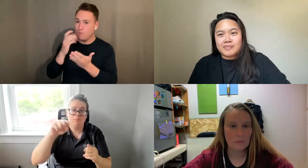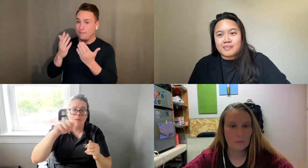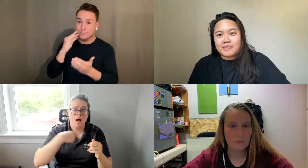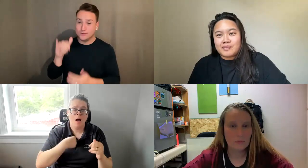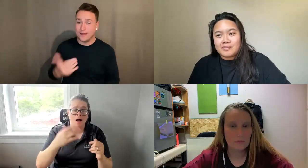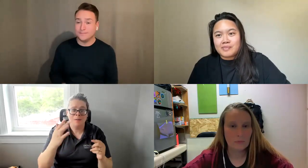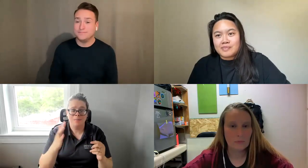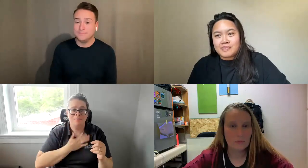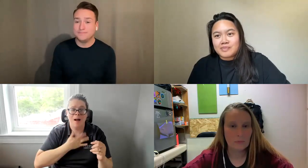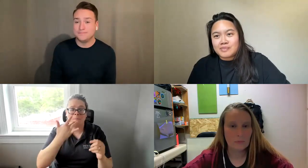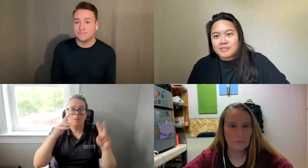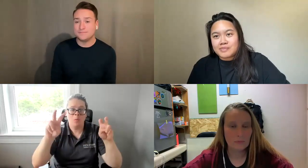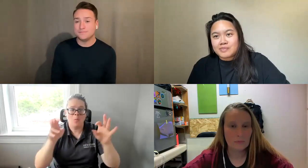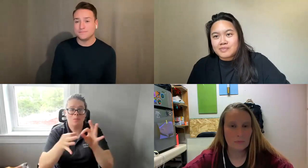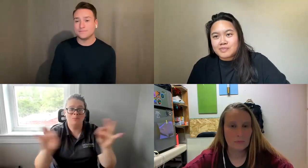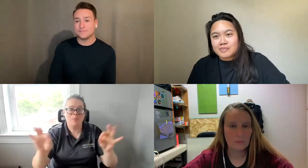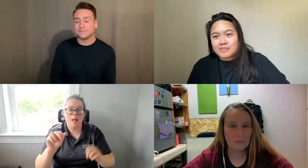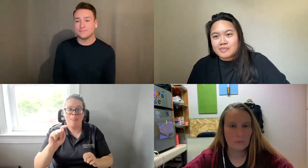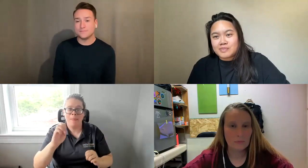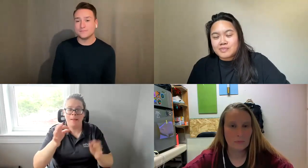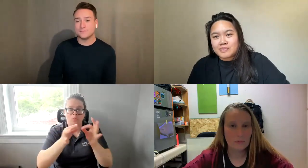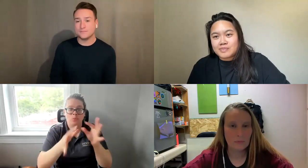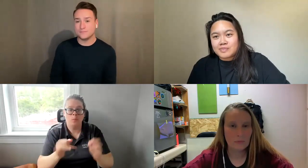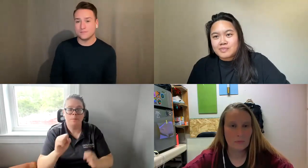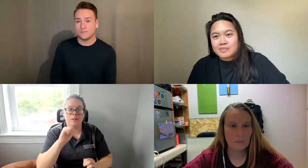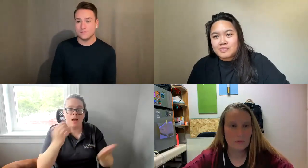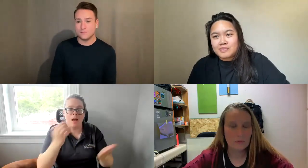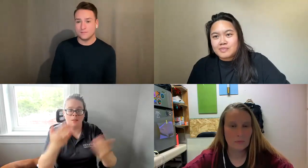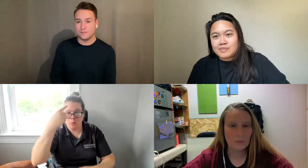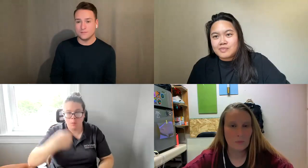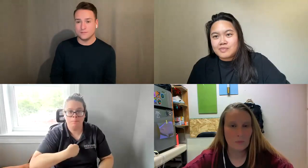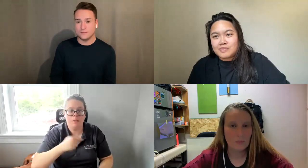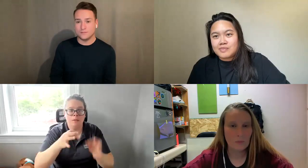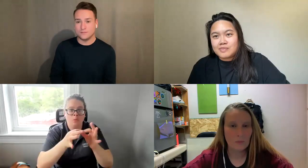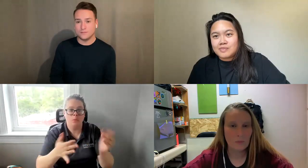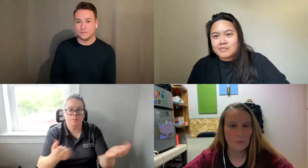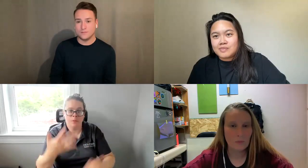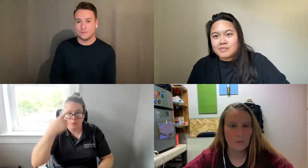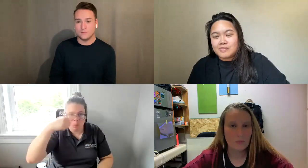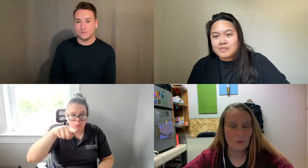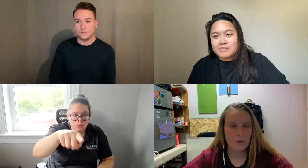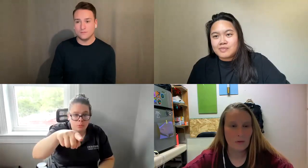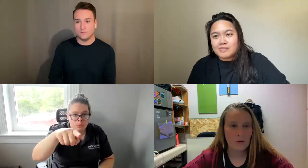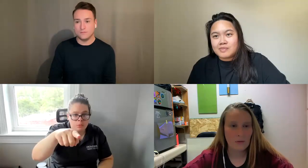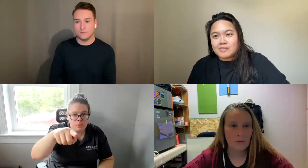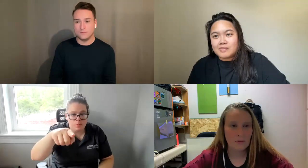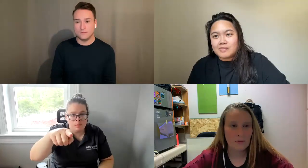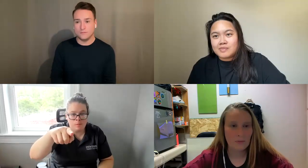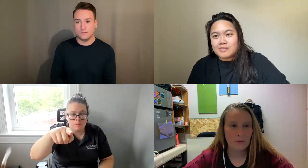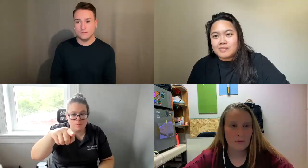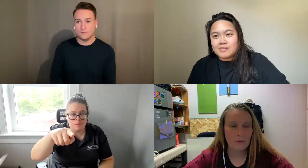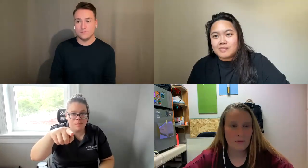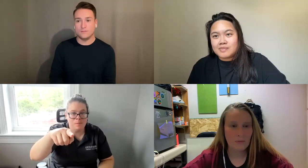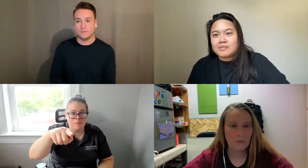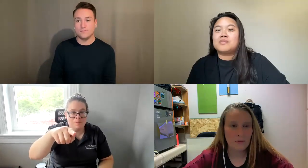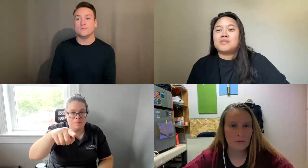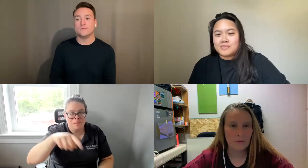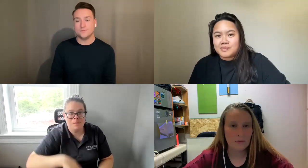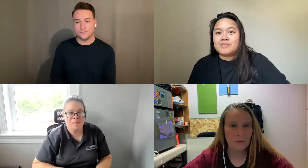Well, my favorite quote is the interpreter is not here for me, the interpreter is here for you.